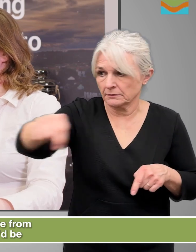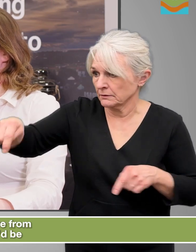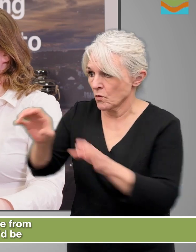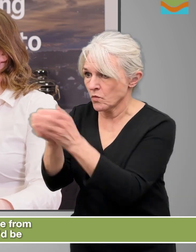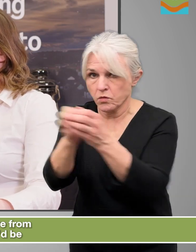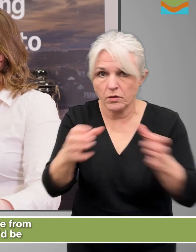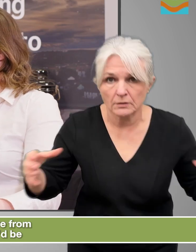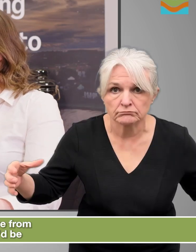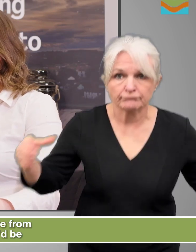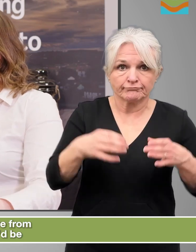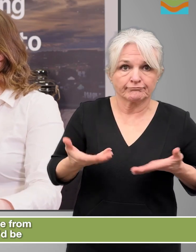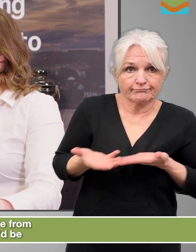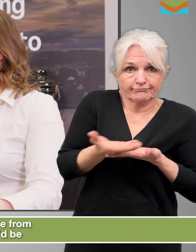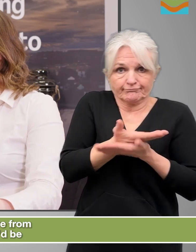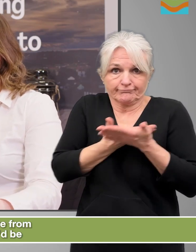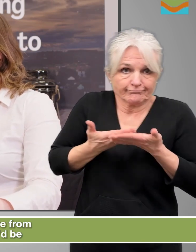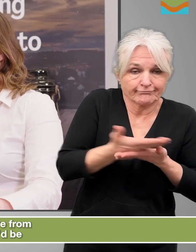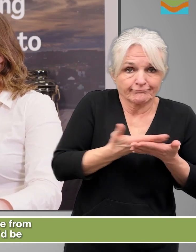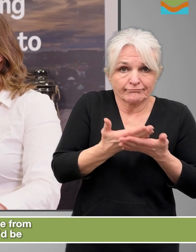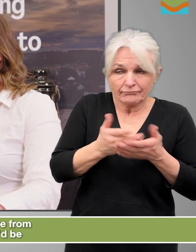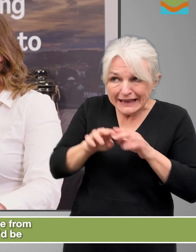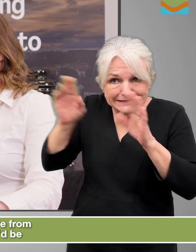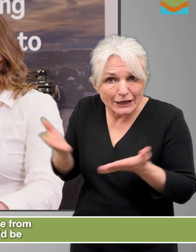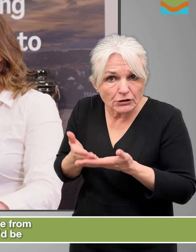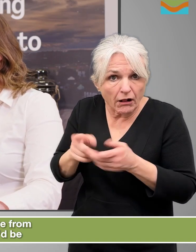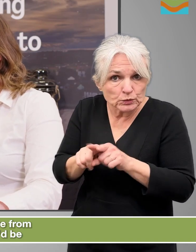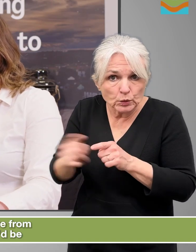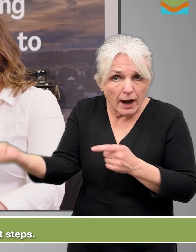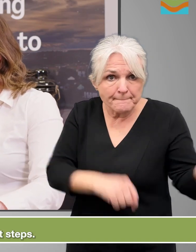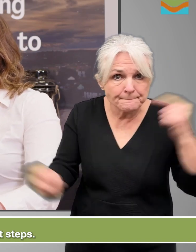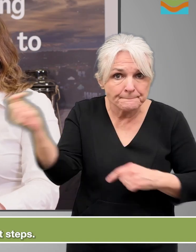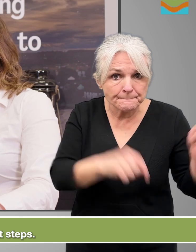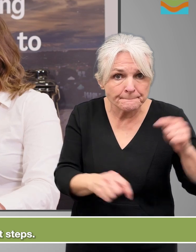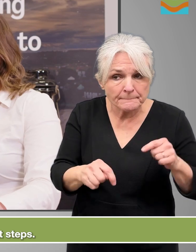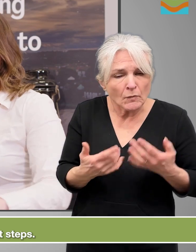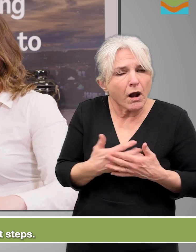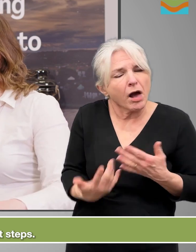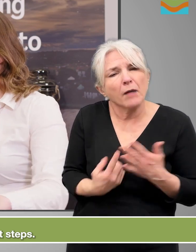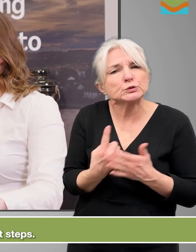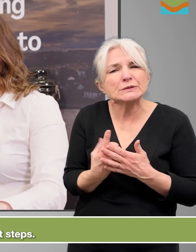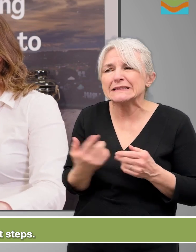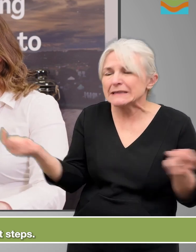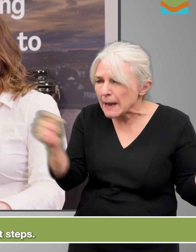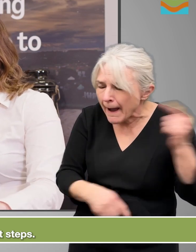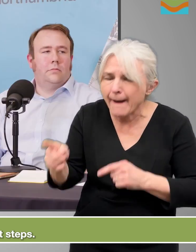in the international perspective from there as well is where there'd be a lot of opportunity for the next steps.